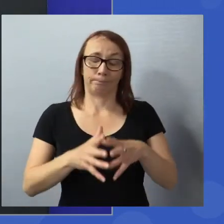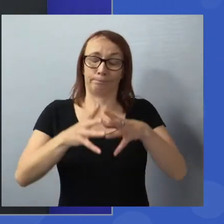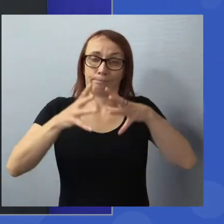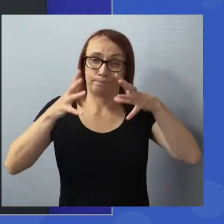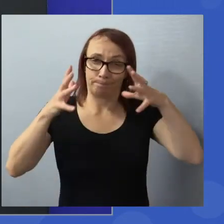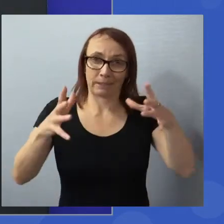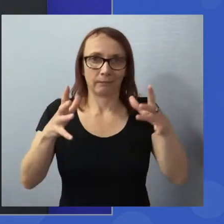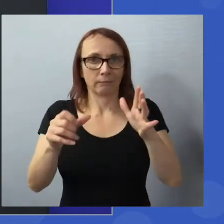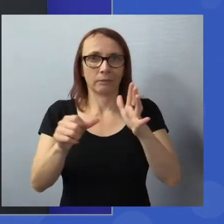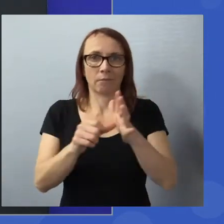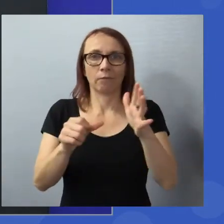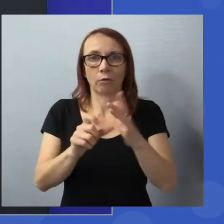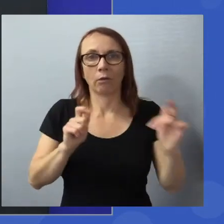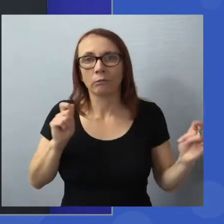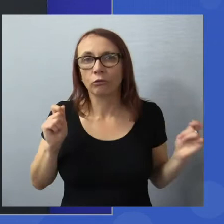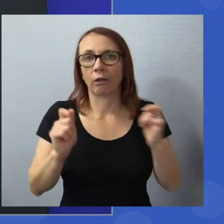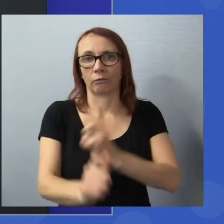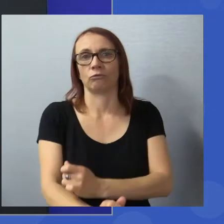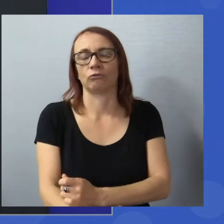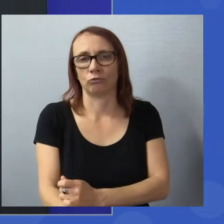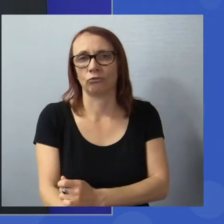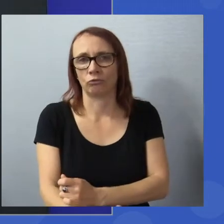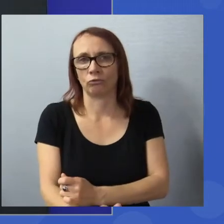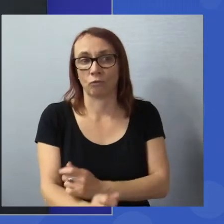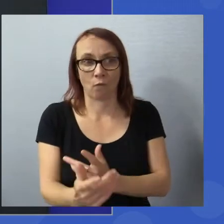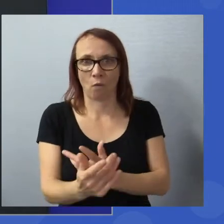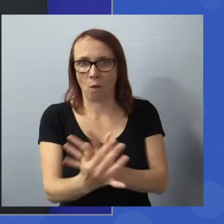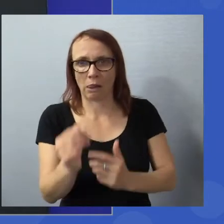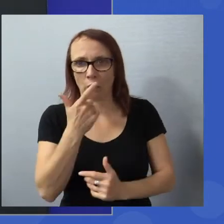difficult and quite challenging for many many people but doing that in a way that